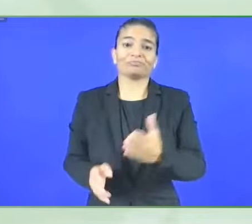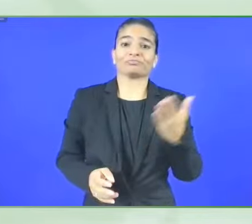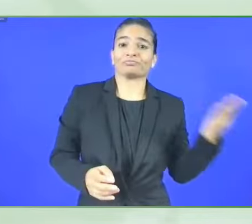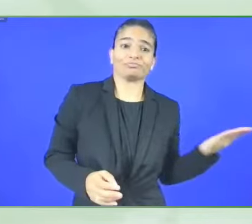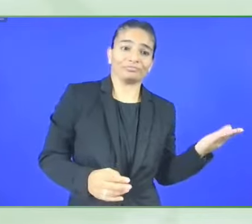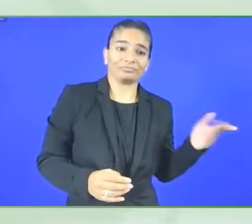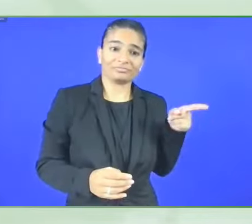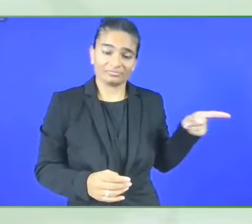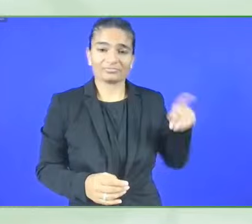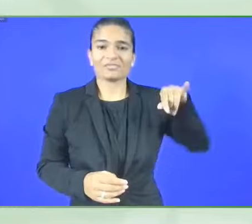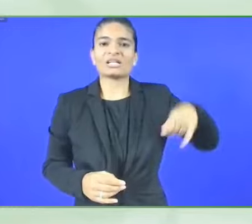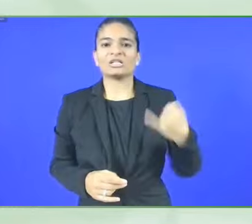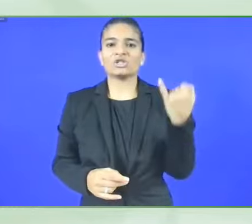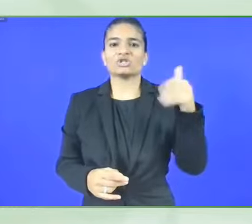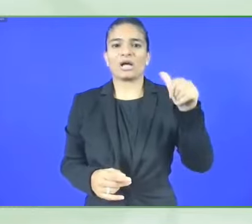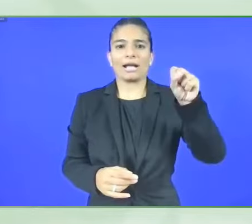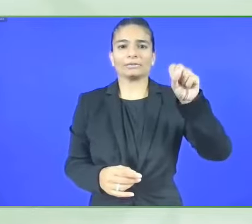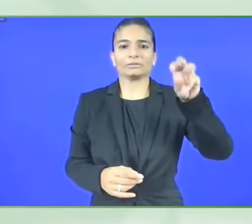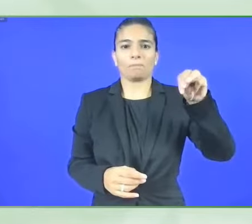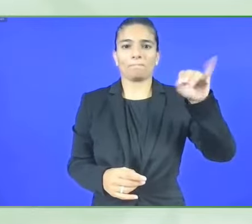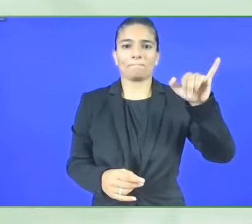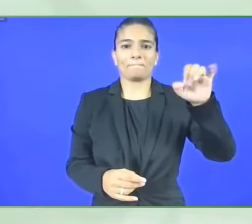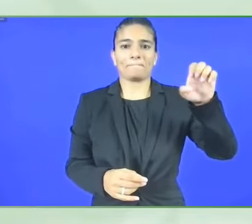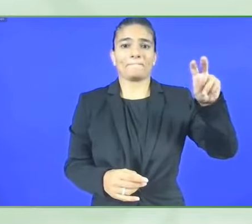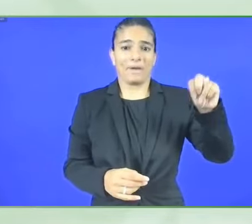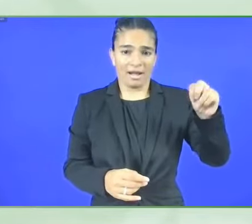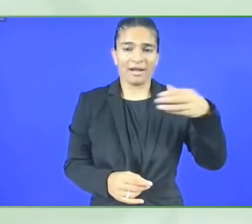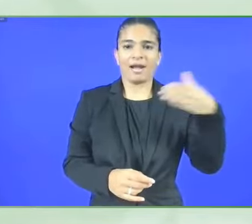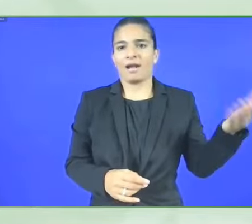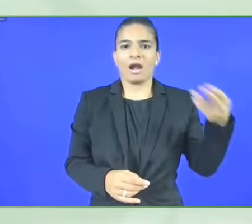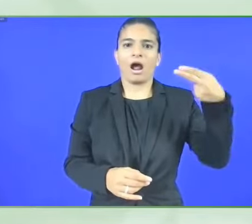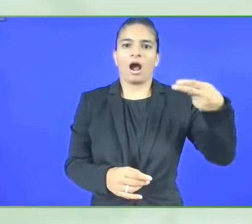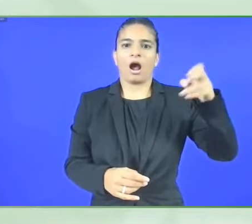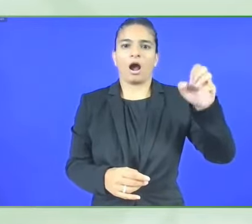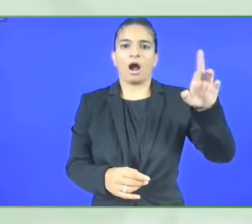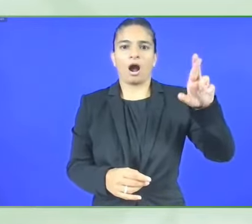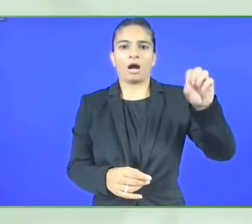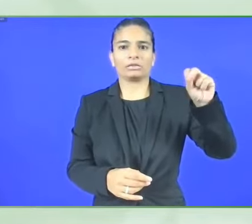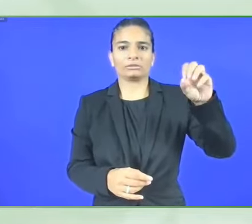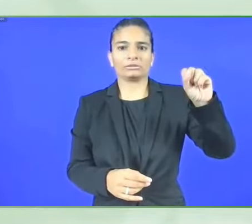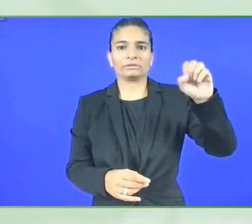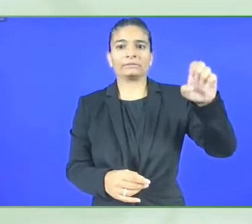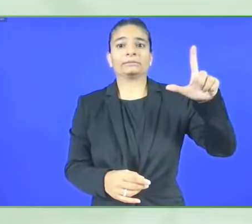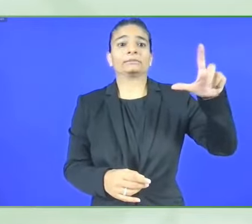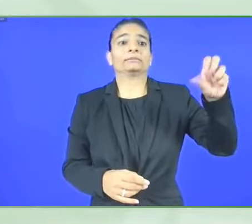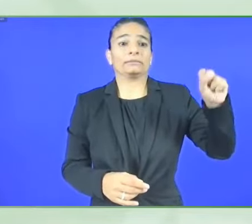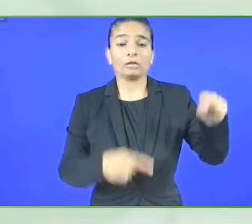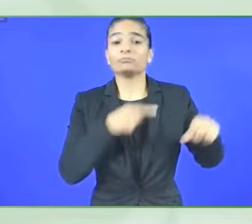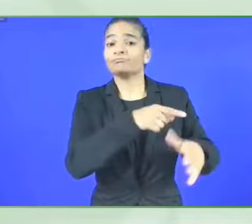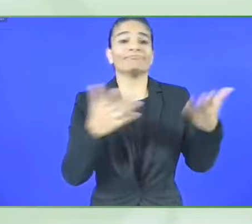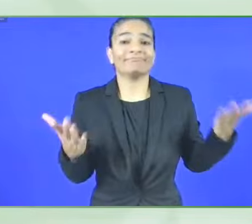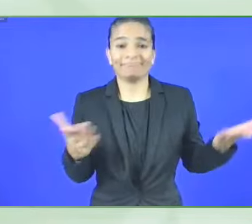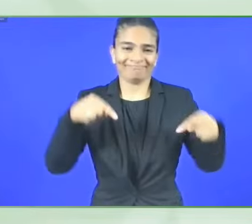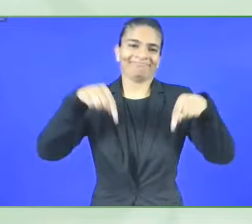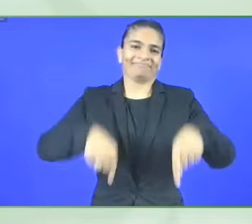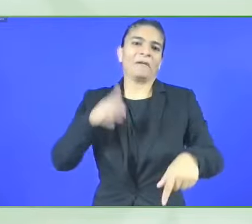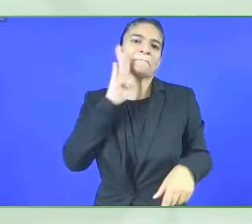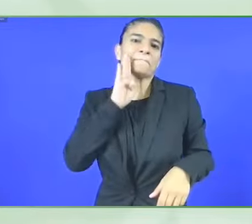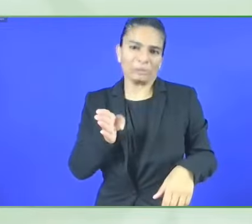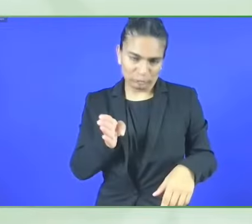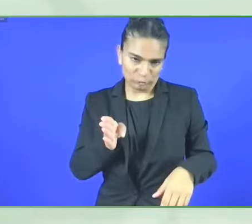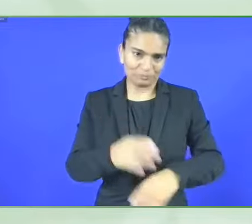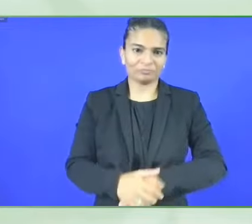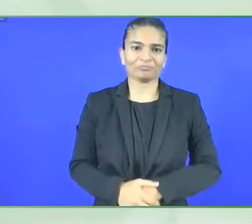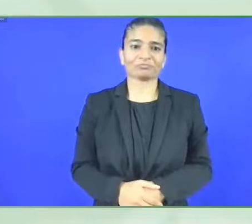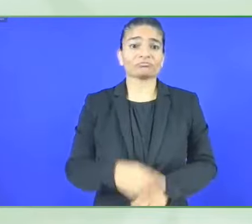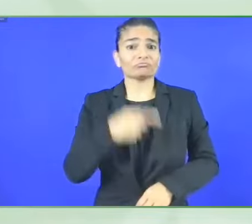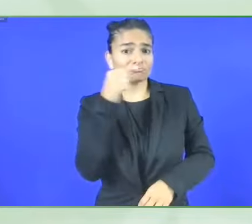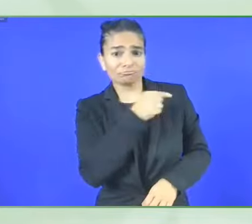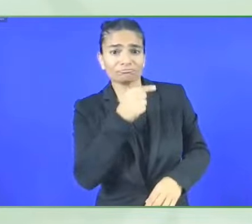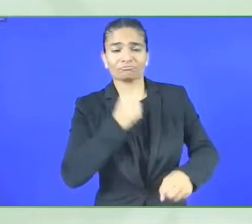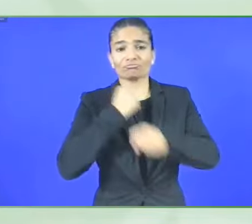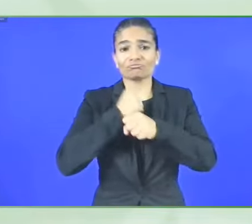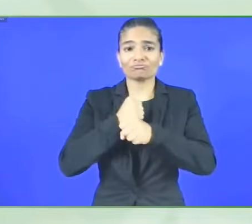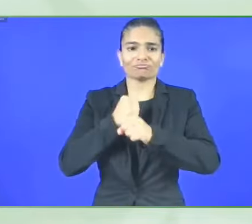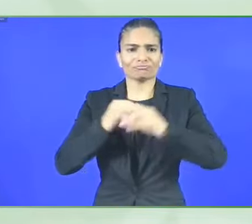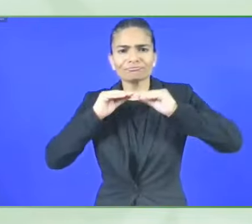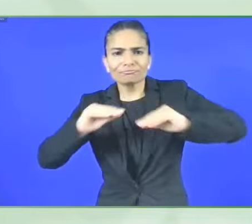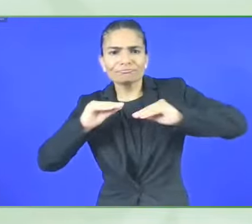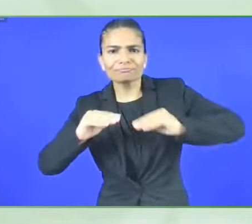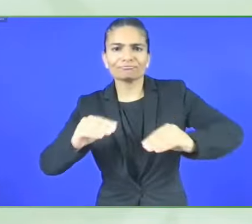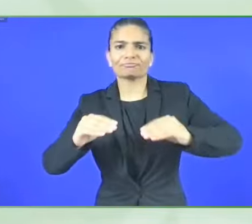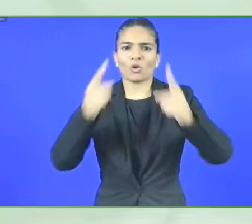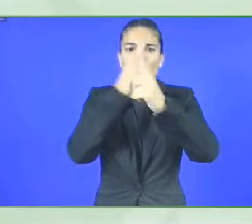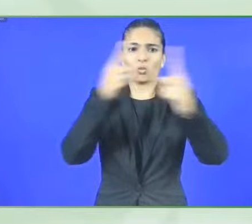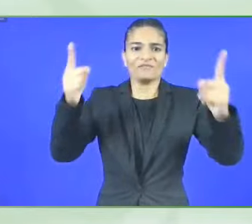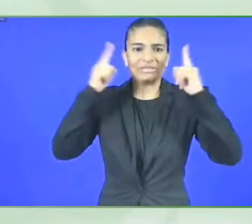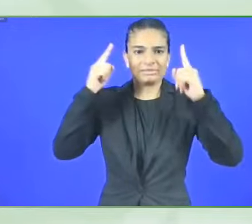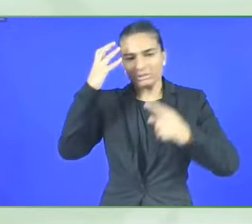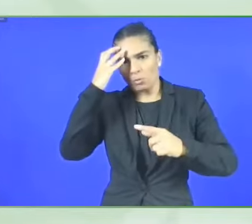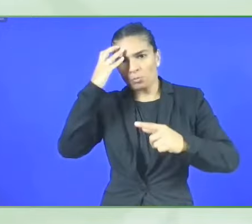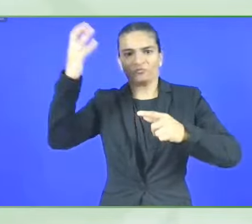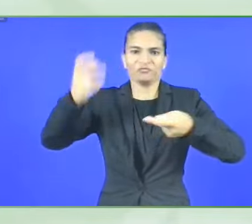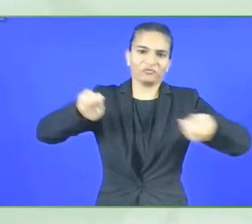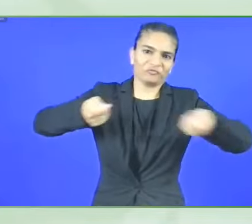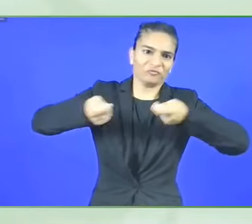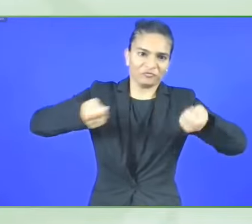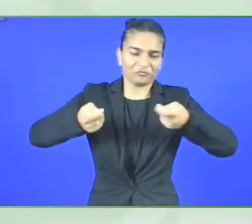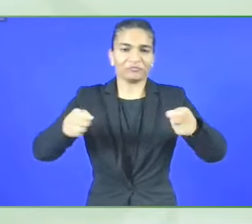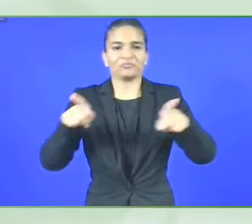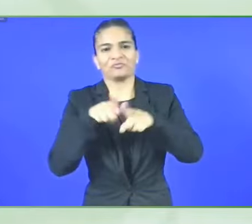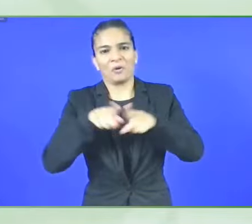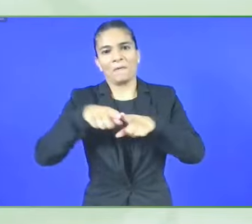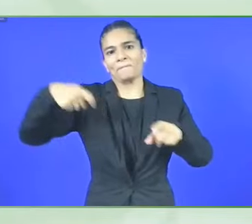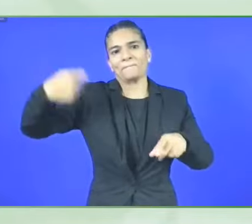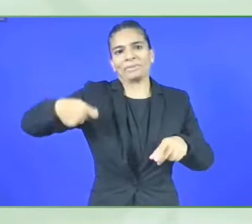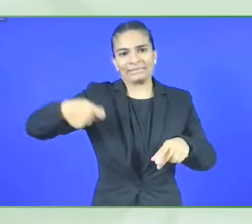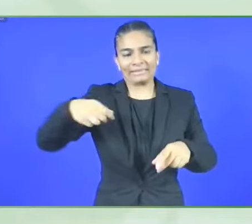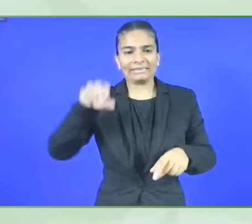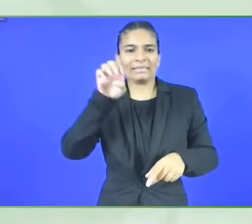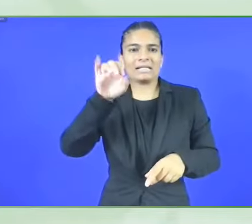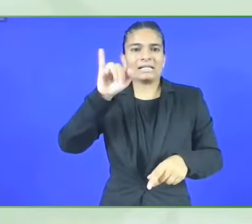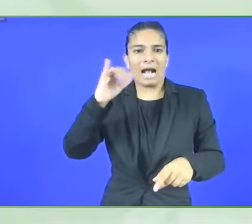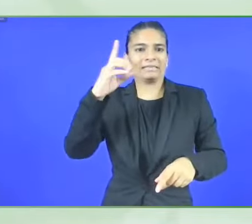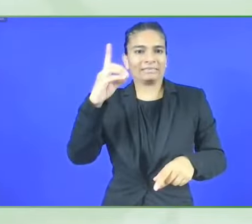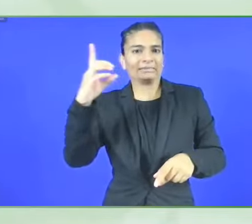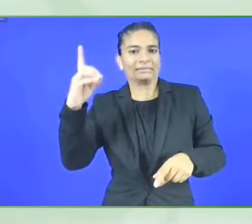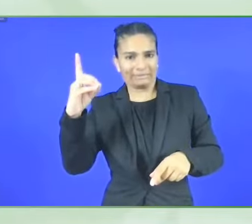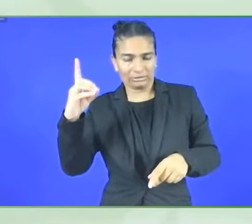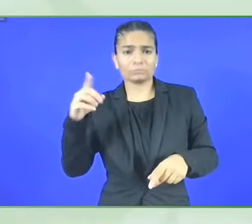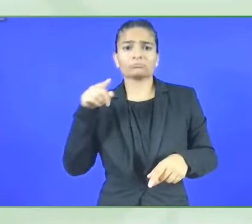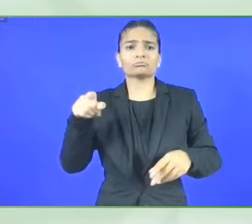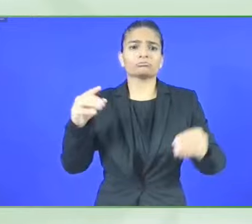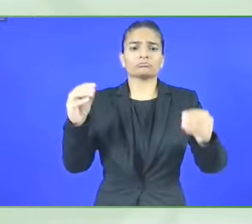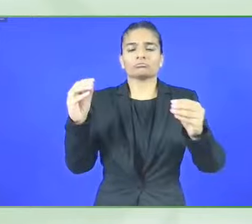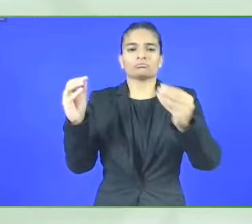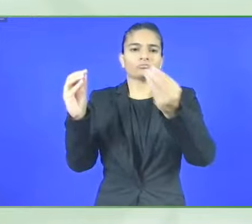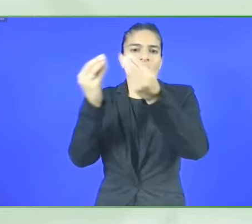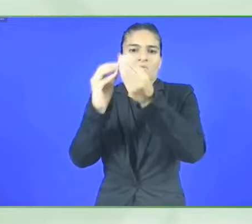Barsha has a long and extensive background spanning more than 25 years in education services,